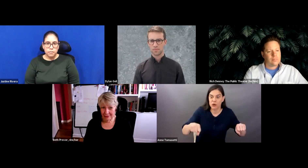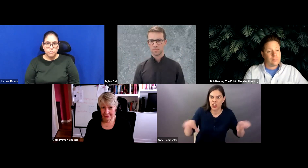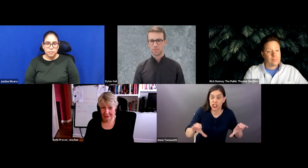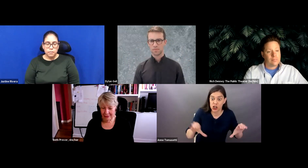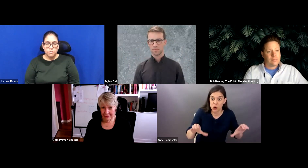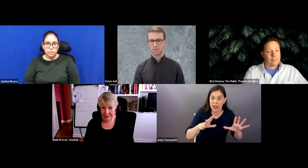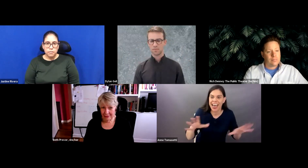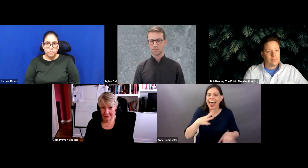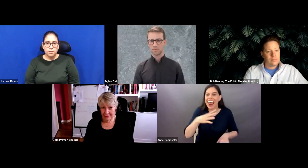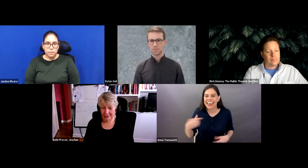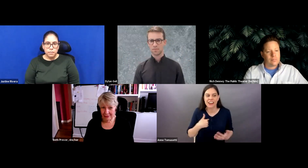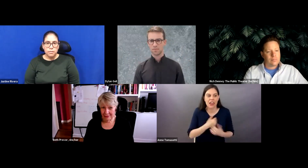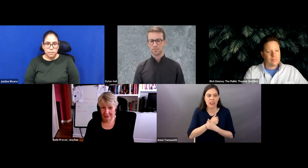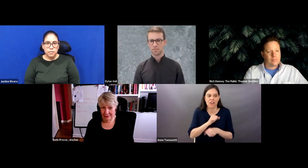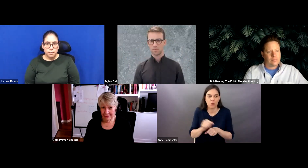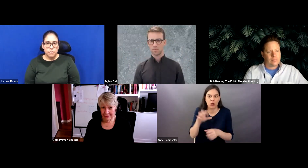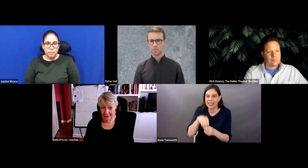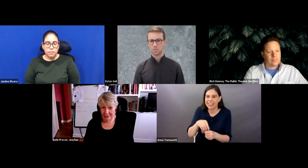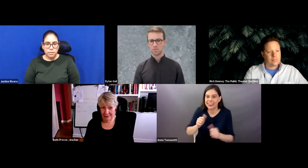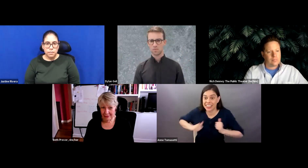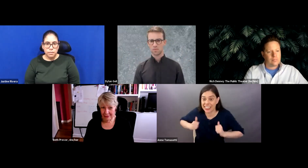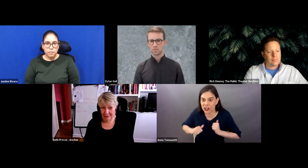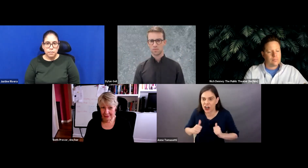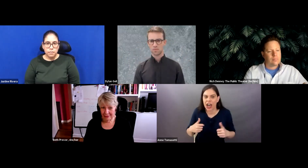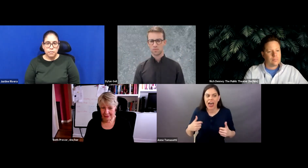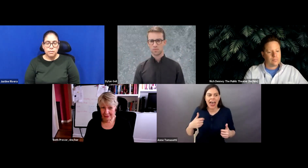really believe that we were able to do this, and I love working